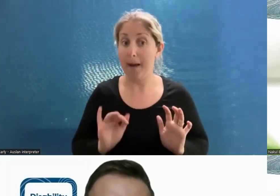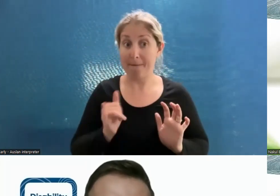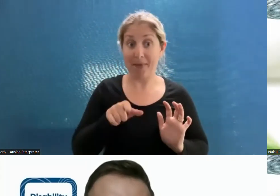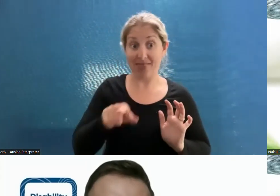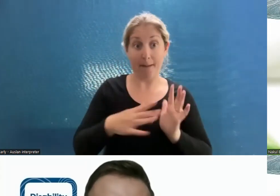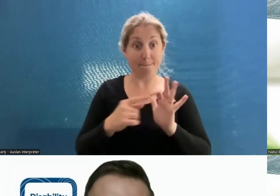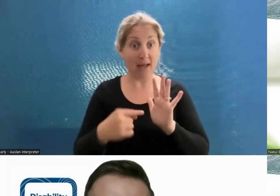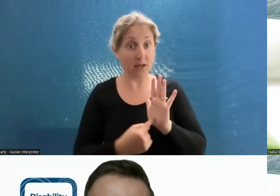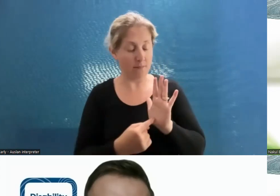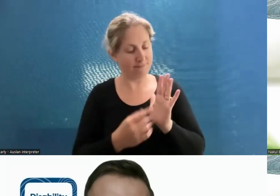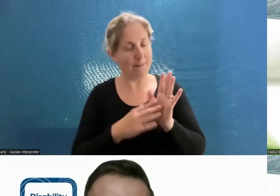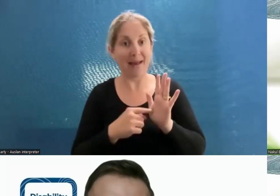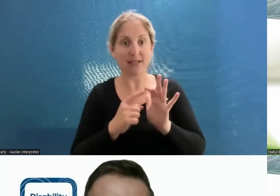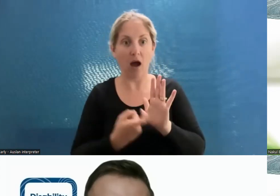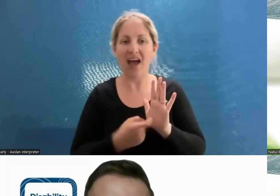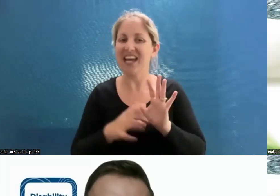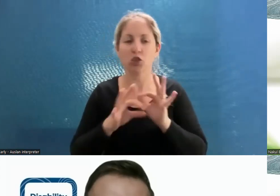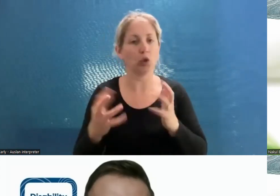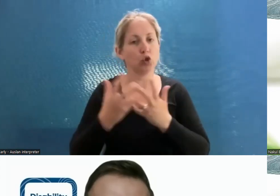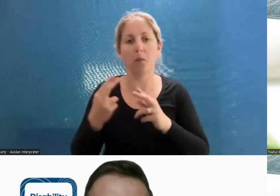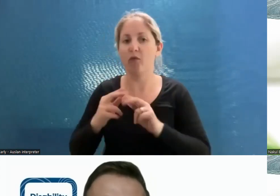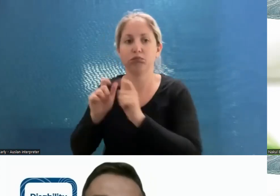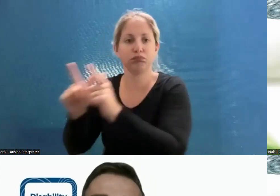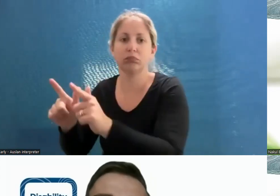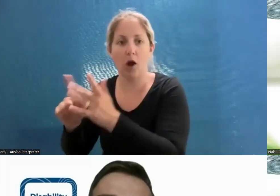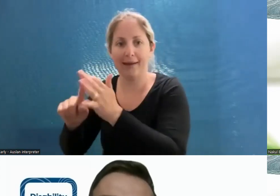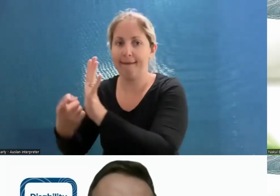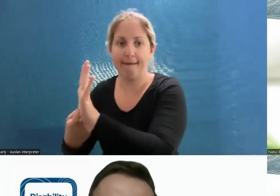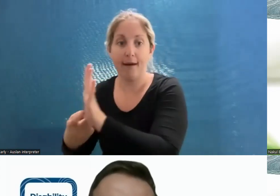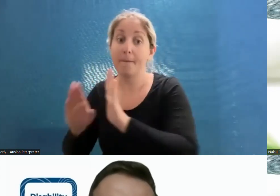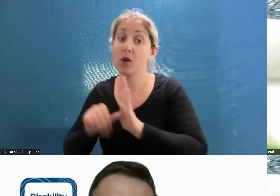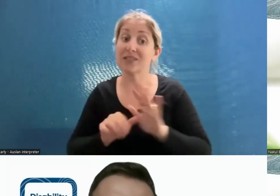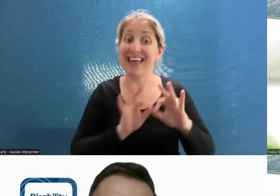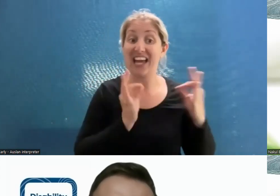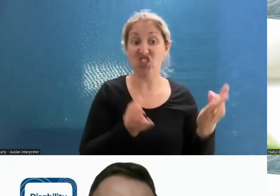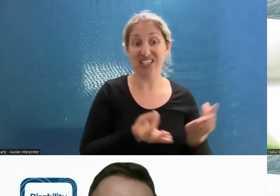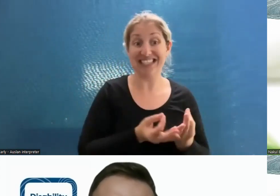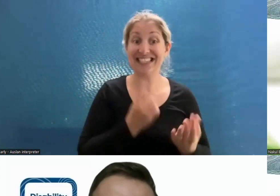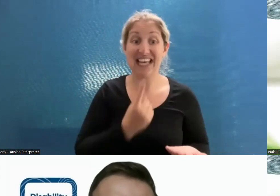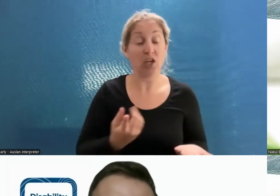unsuitable for the Independent Expert because the agency's view is we don't know what this